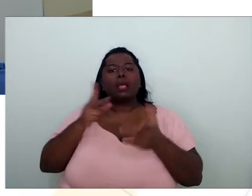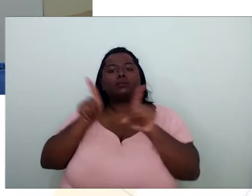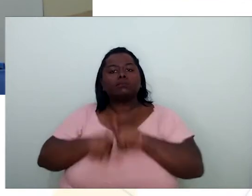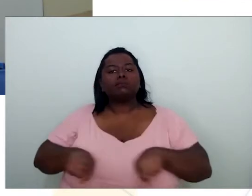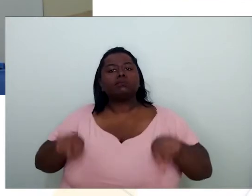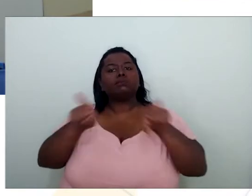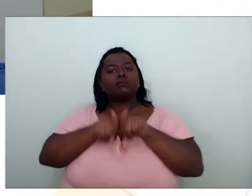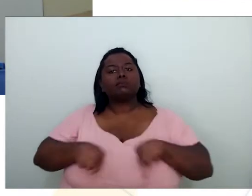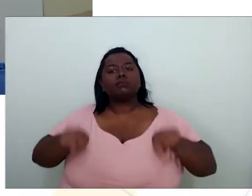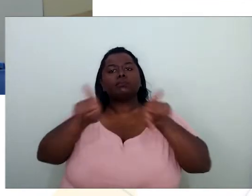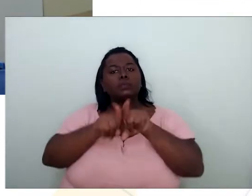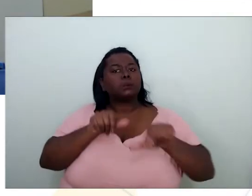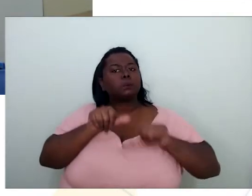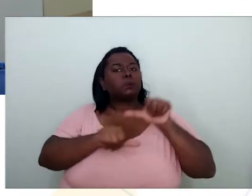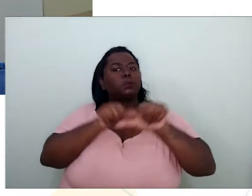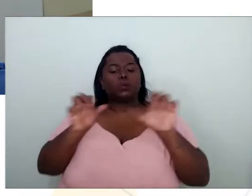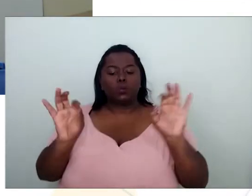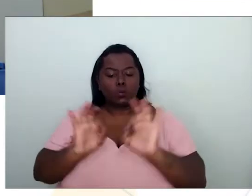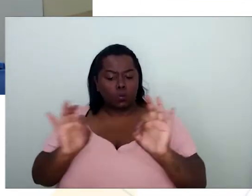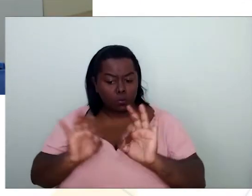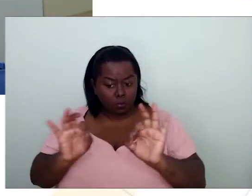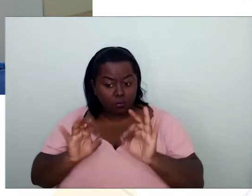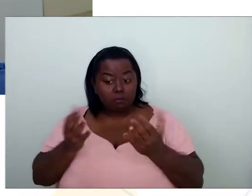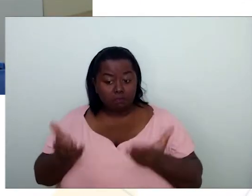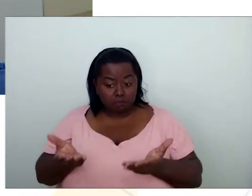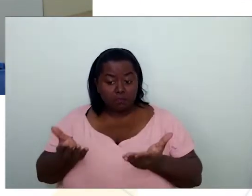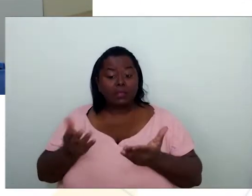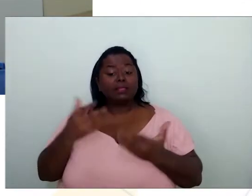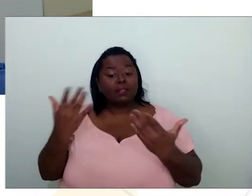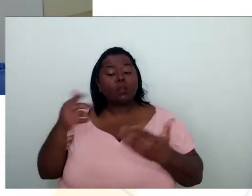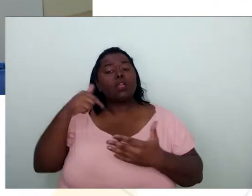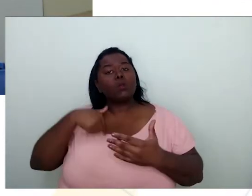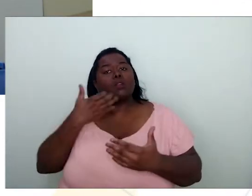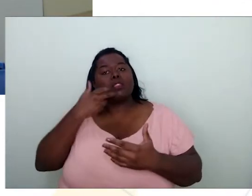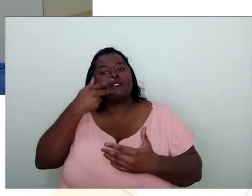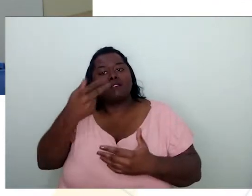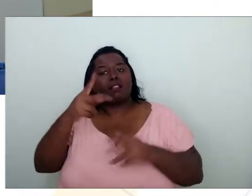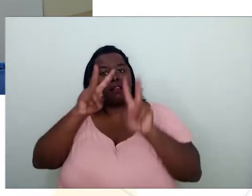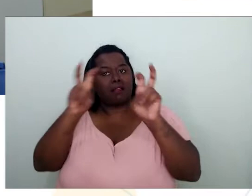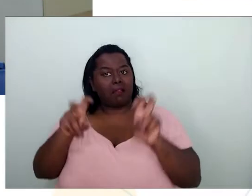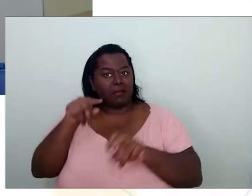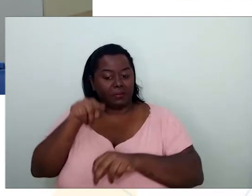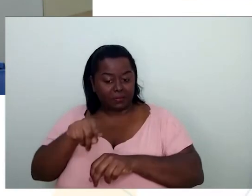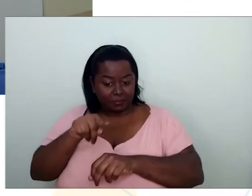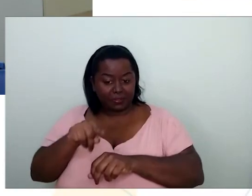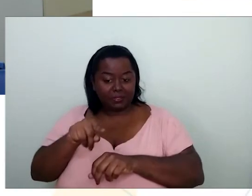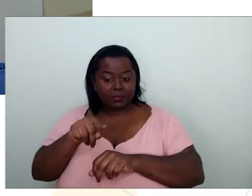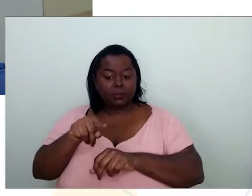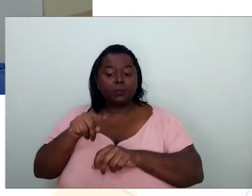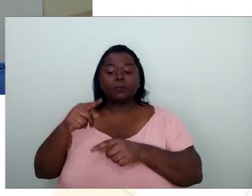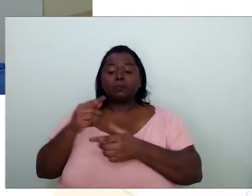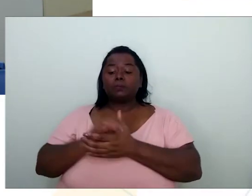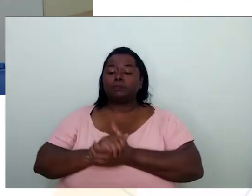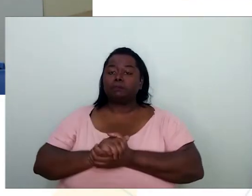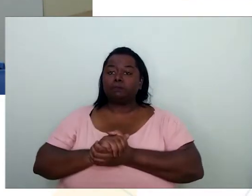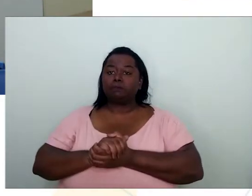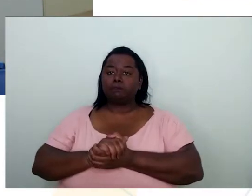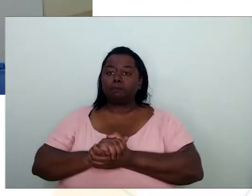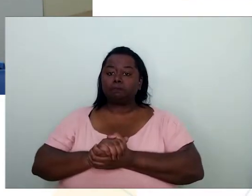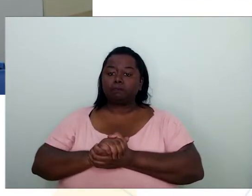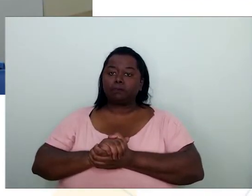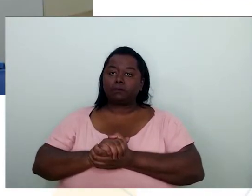not going anyway, isn't it? I mean that's the point that I'm making so let me talk